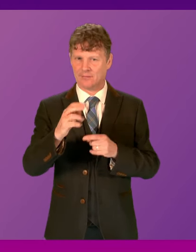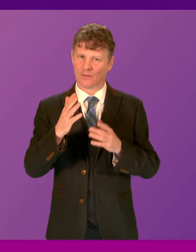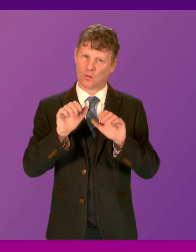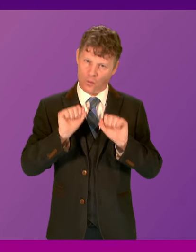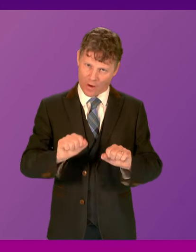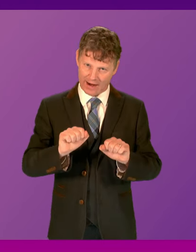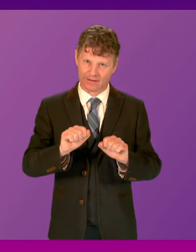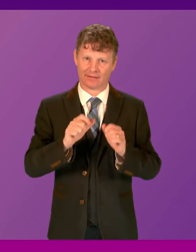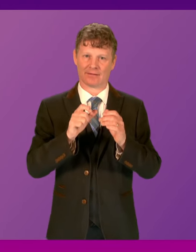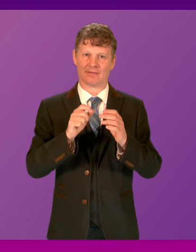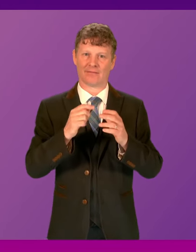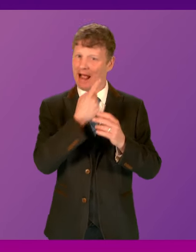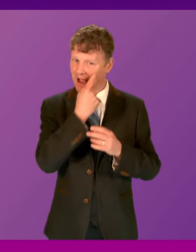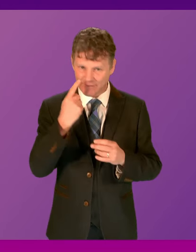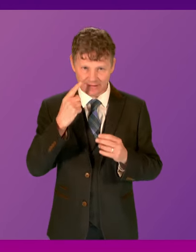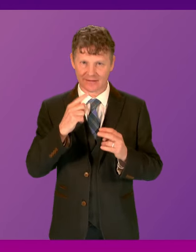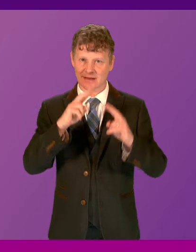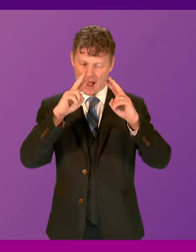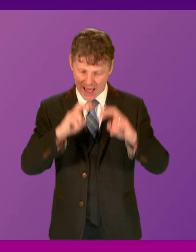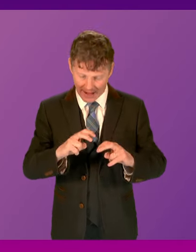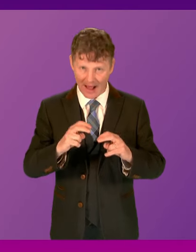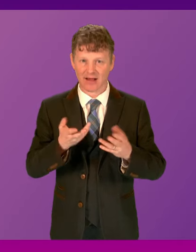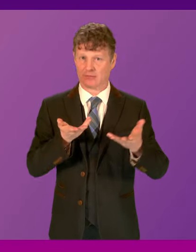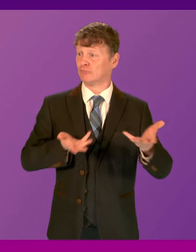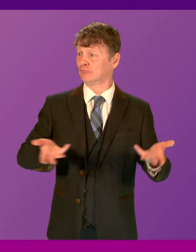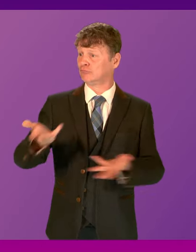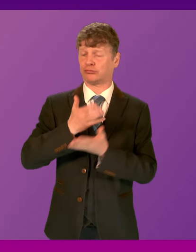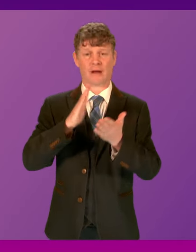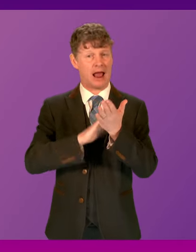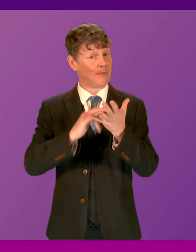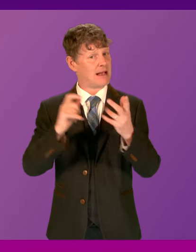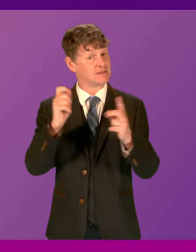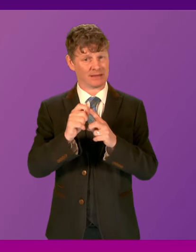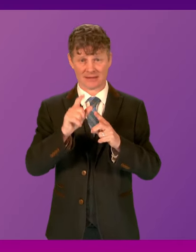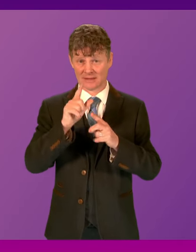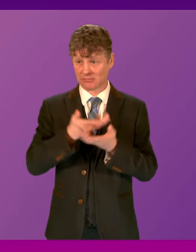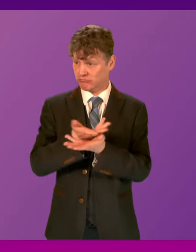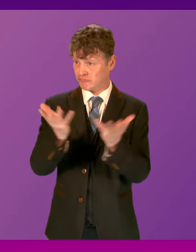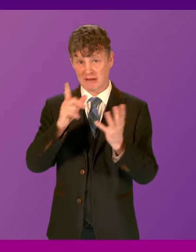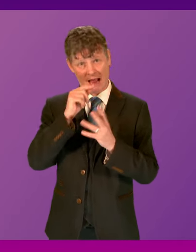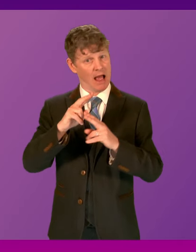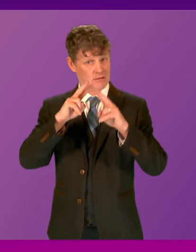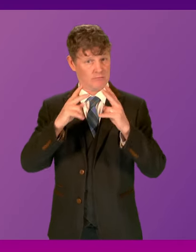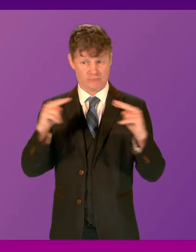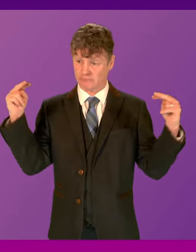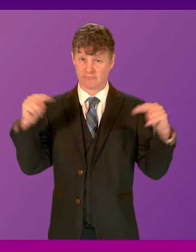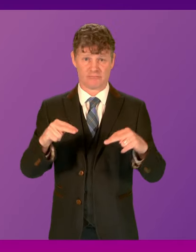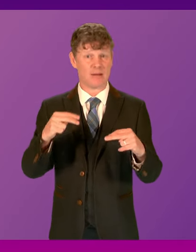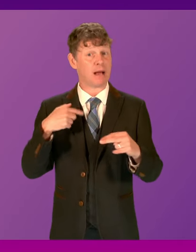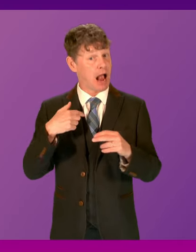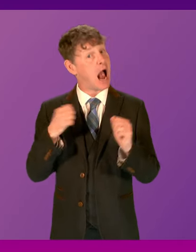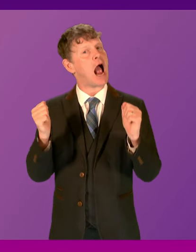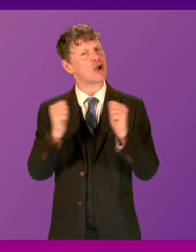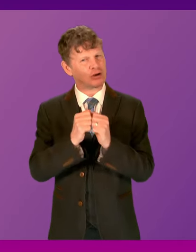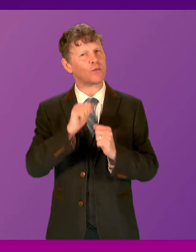analyse the evidence and let other MSPs do the same with the analysis of that data. I agree with the thrust of Alex Rowley’s question that it is important to invest